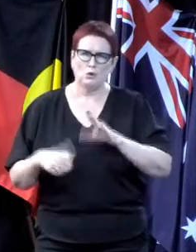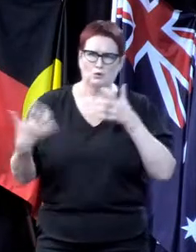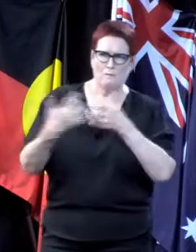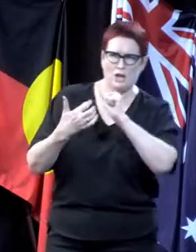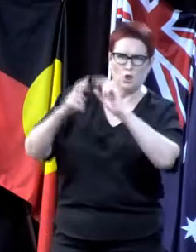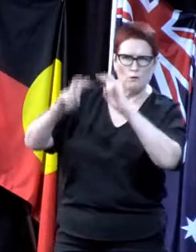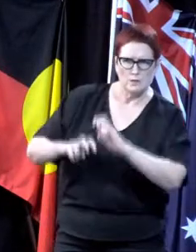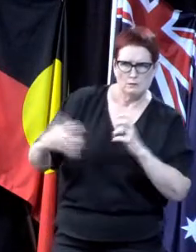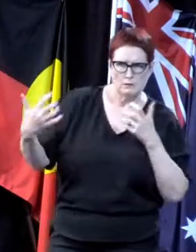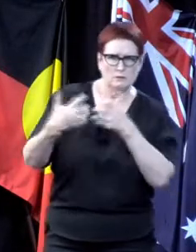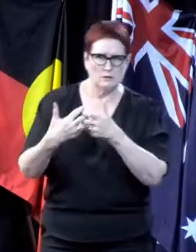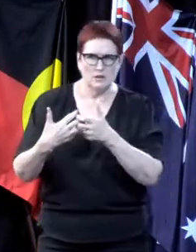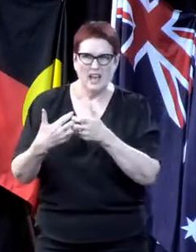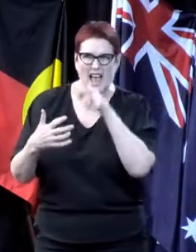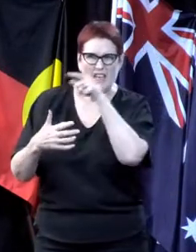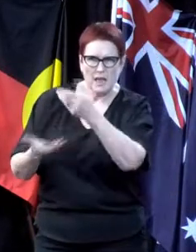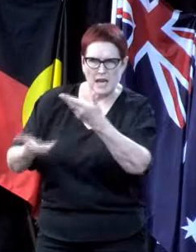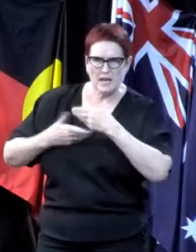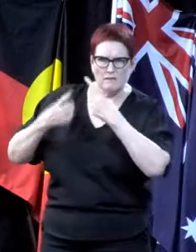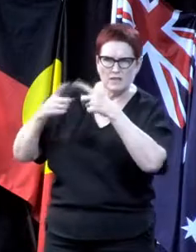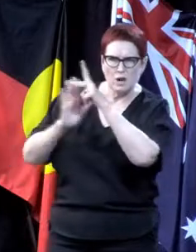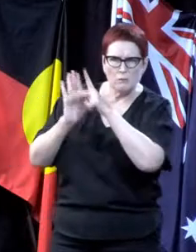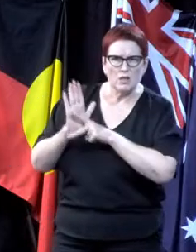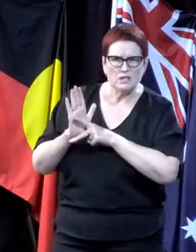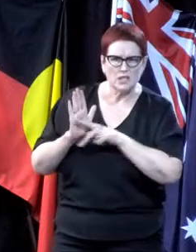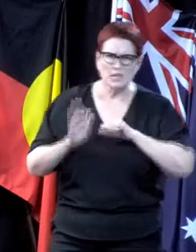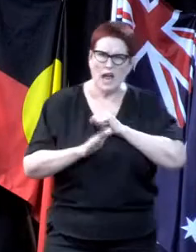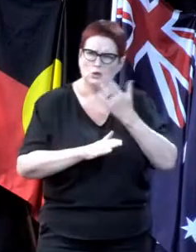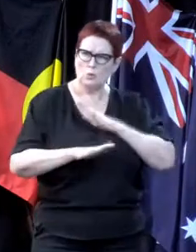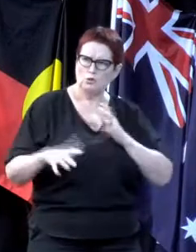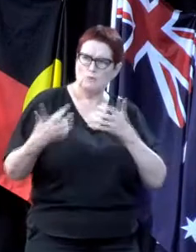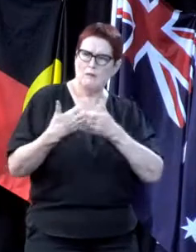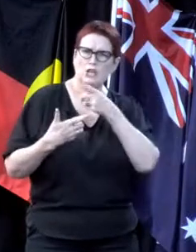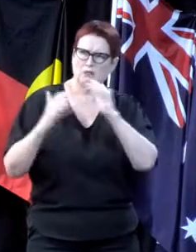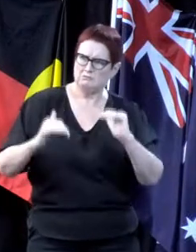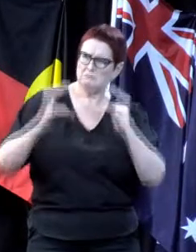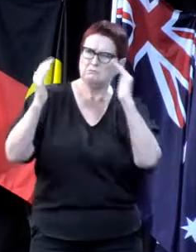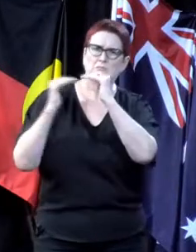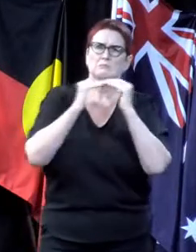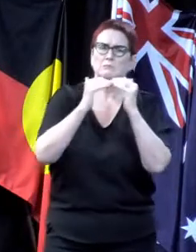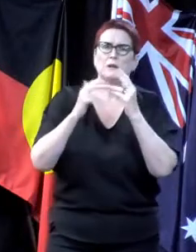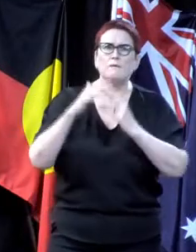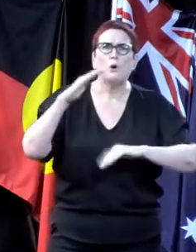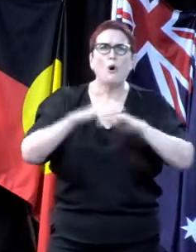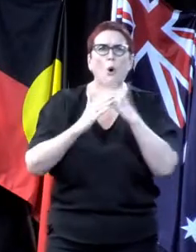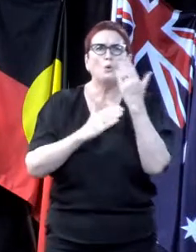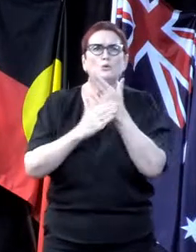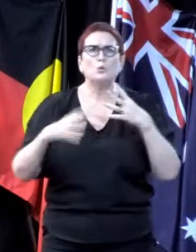and policies presented in this leadership professional development program on whole-school, inclusive practices.